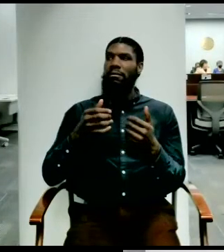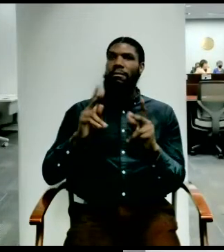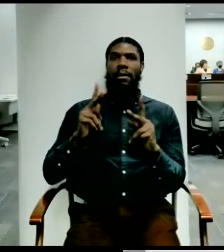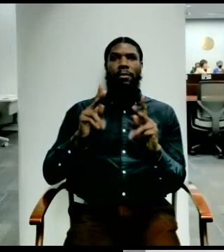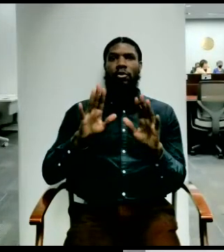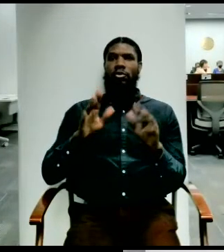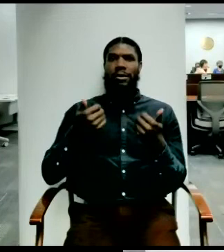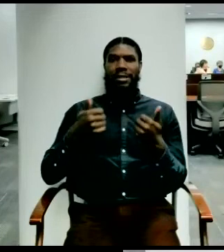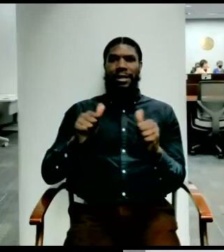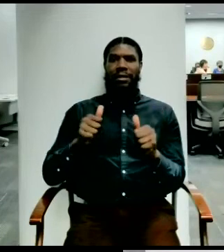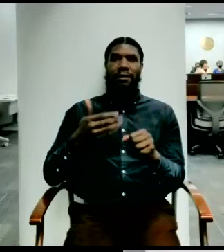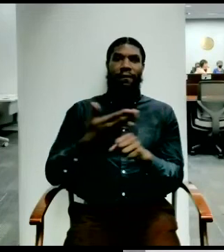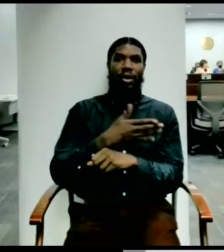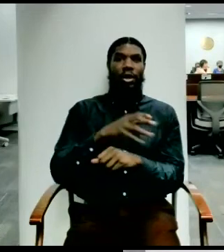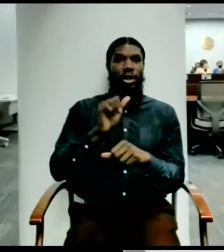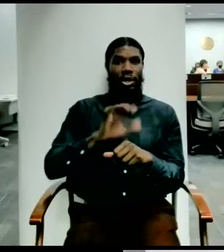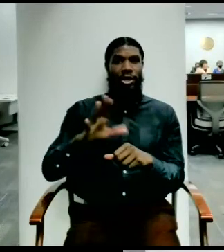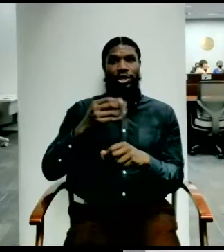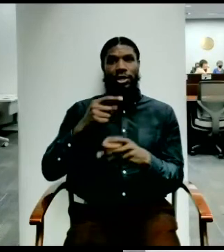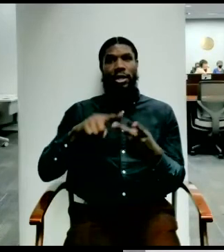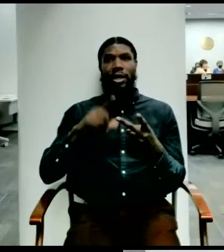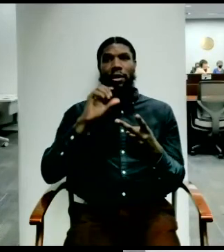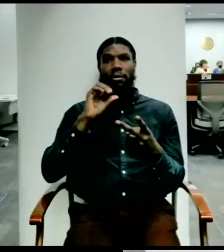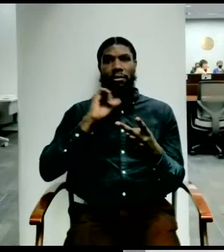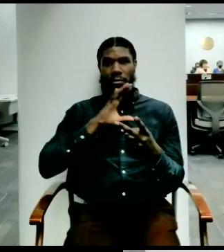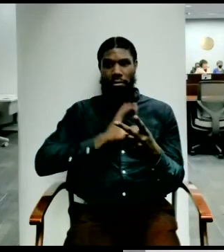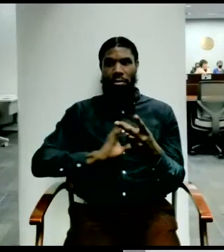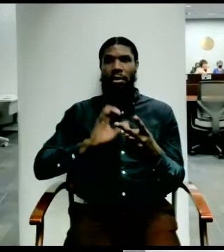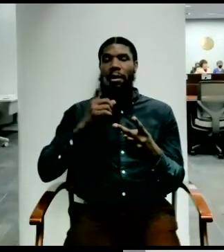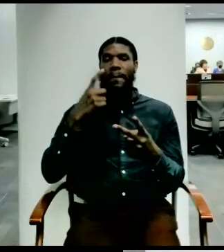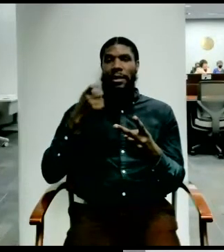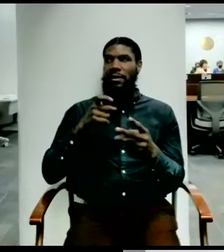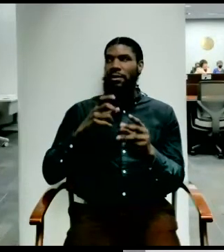and older workers because of a stereotype they were either particularly vulnerable